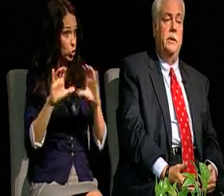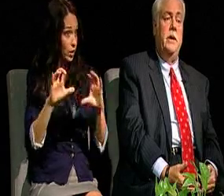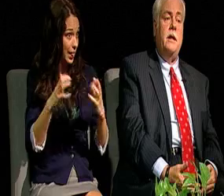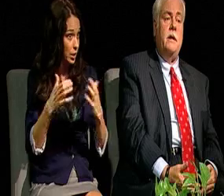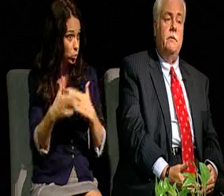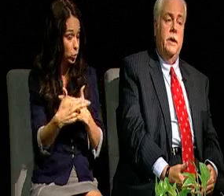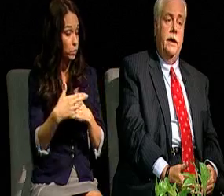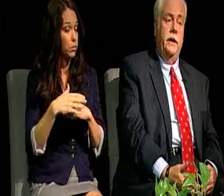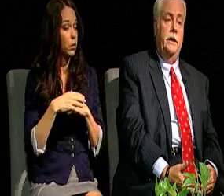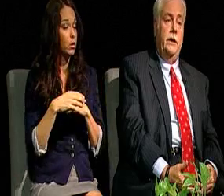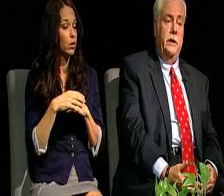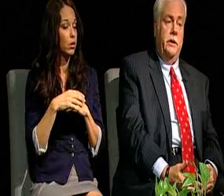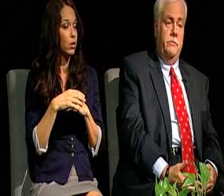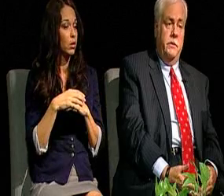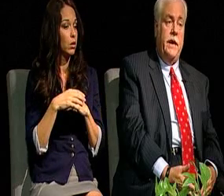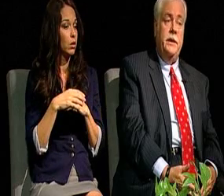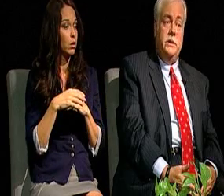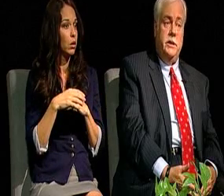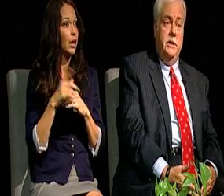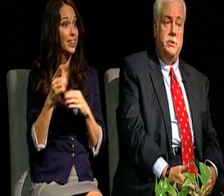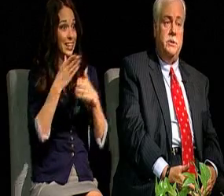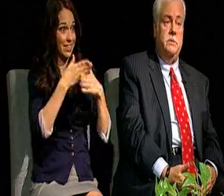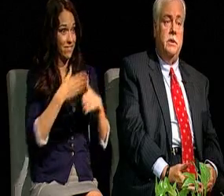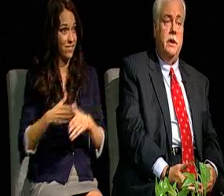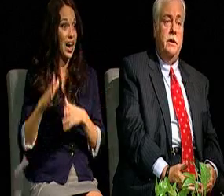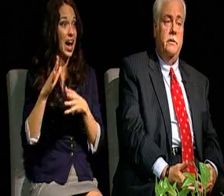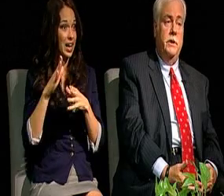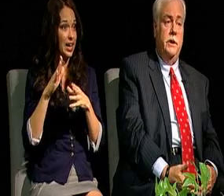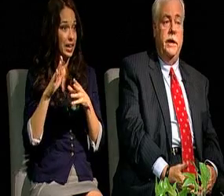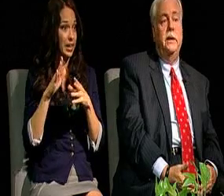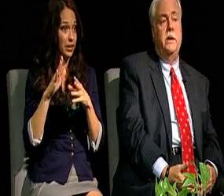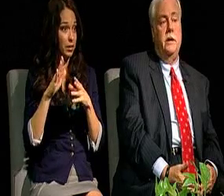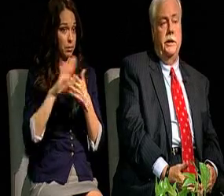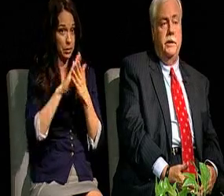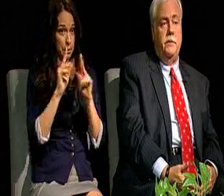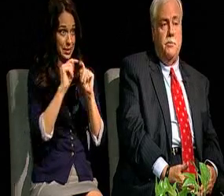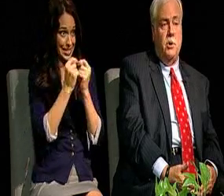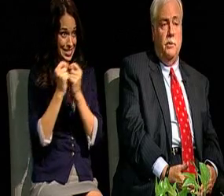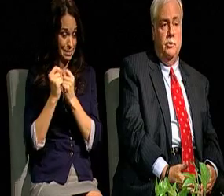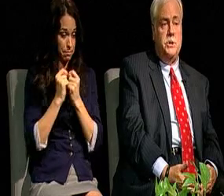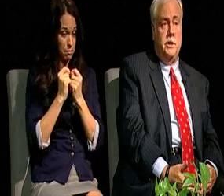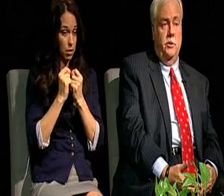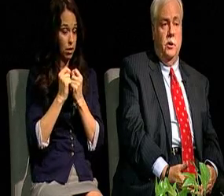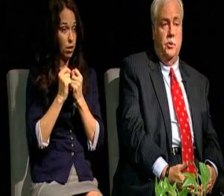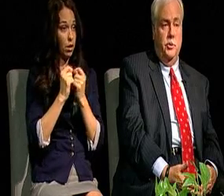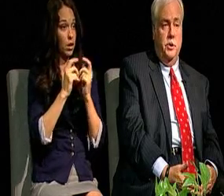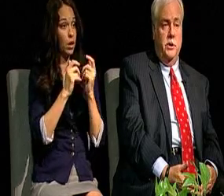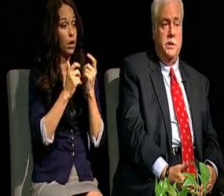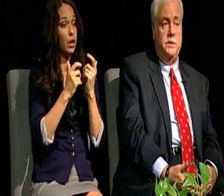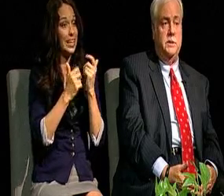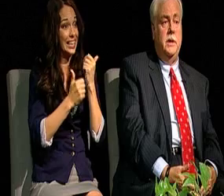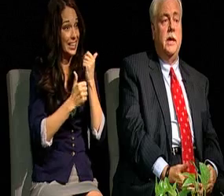and they divide into teams. Then they identify problems in the local communities.